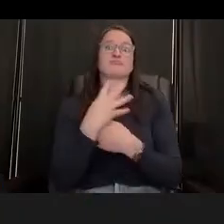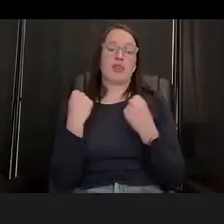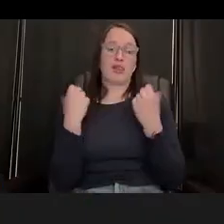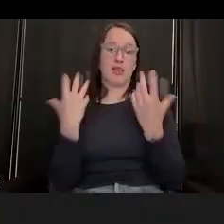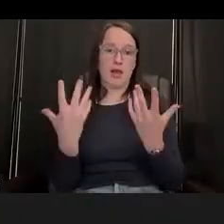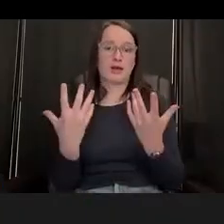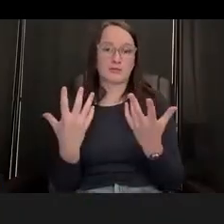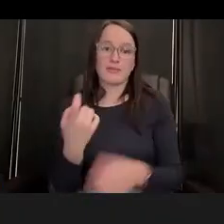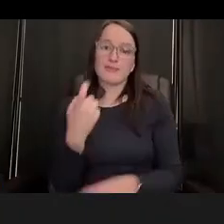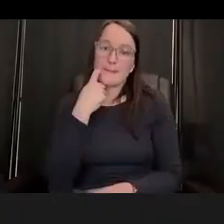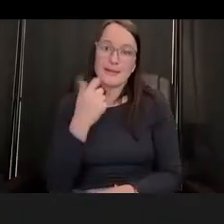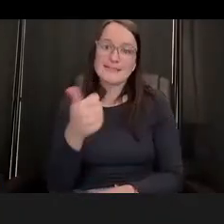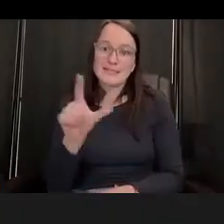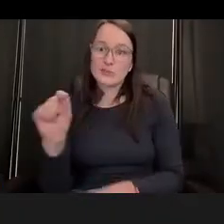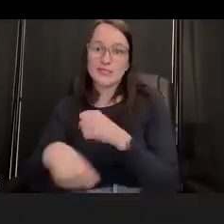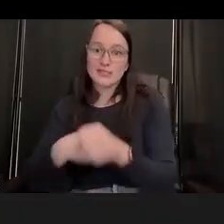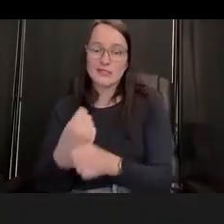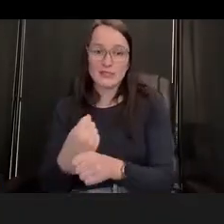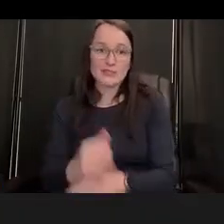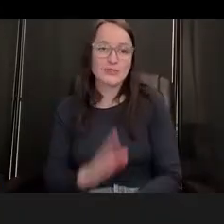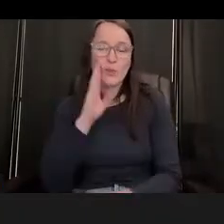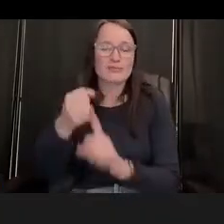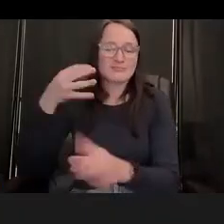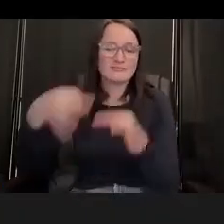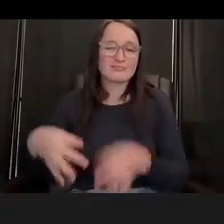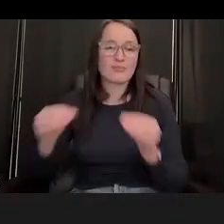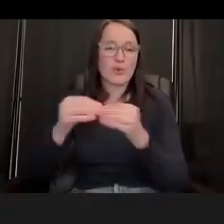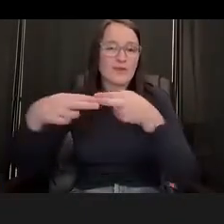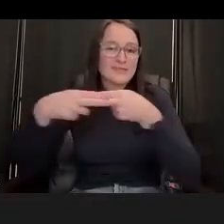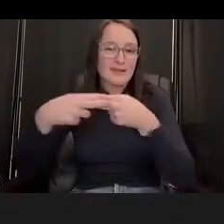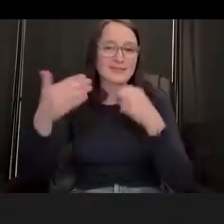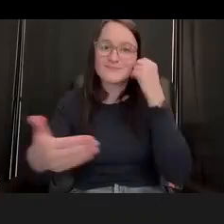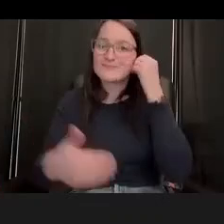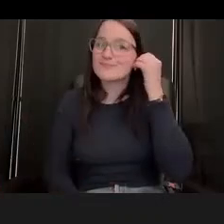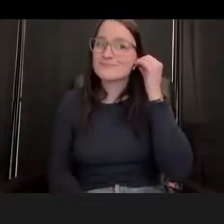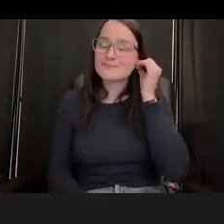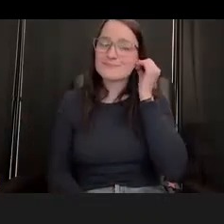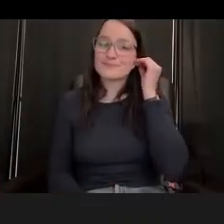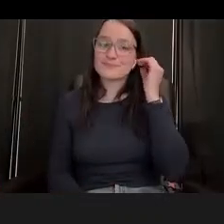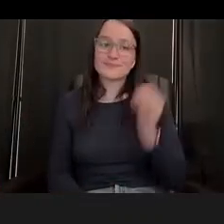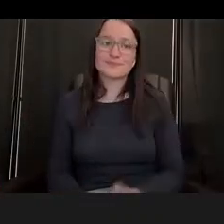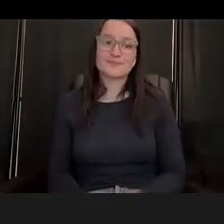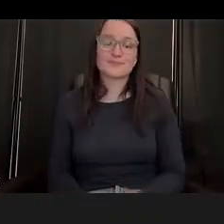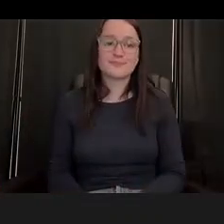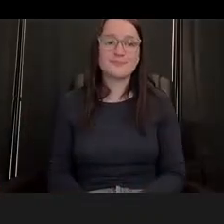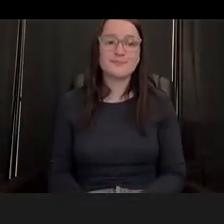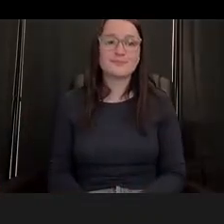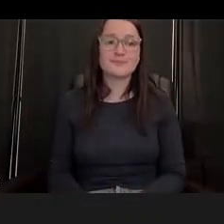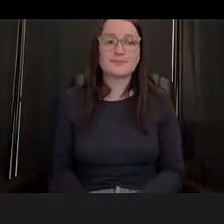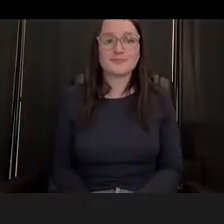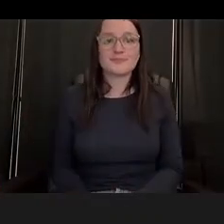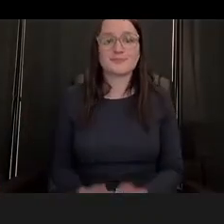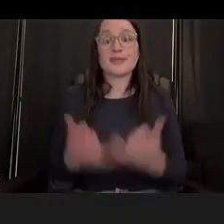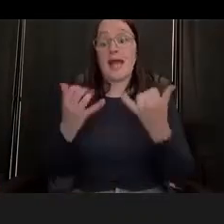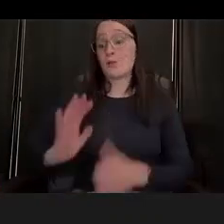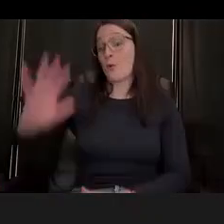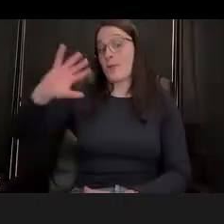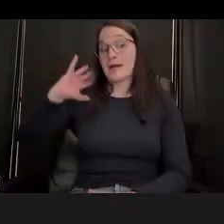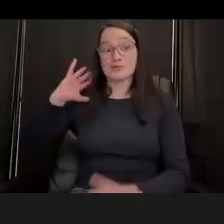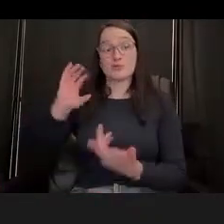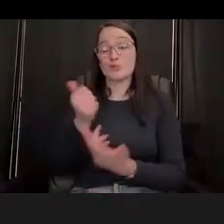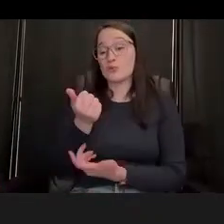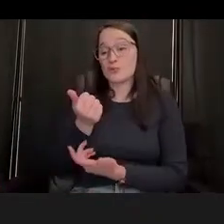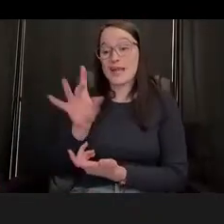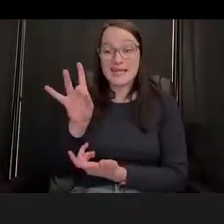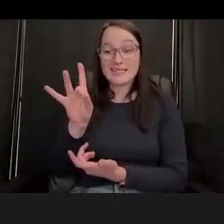the upcoming slides. Next. Okay. So we're going to go back to the late 80s early 90s to think about